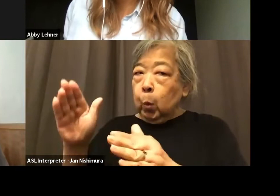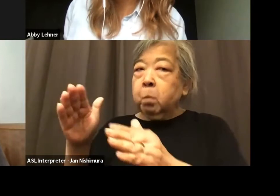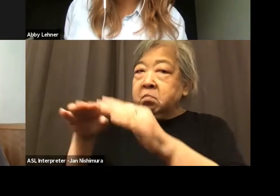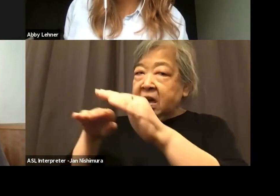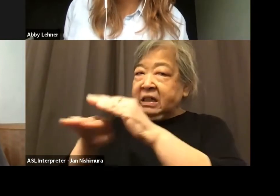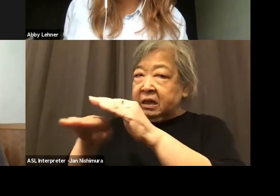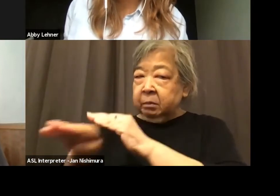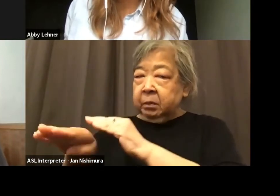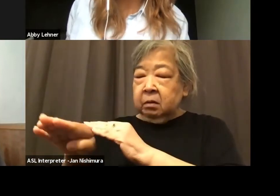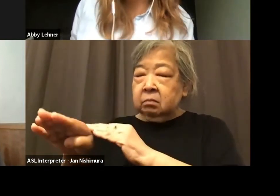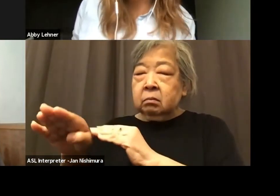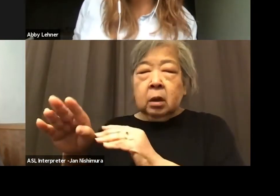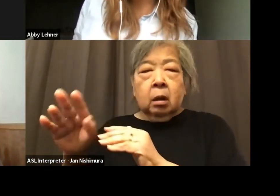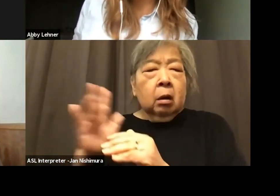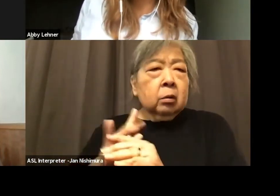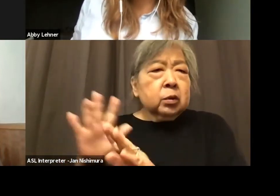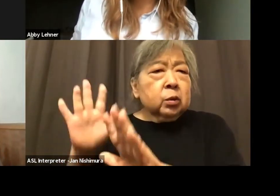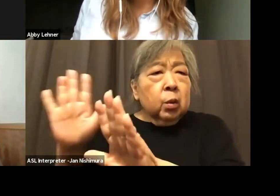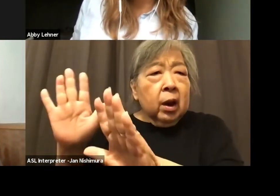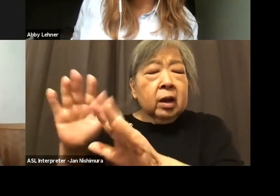really great.